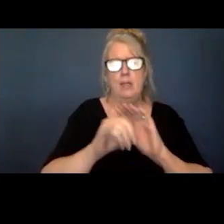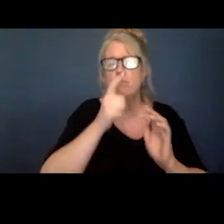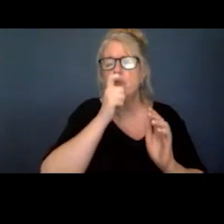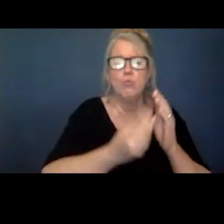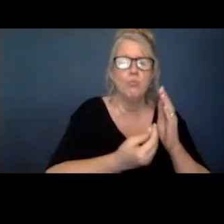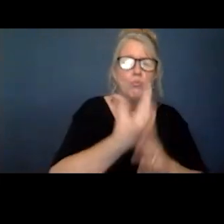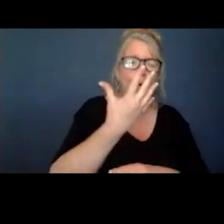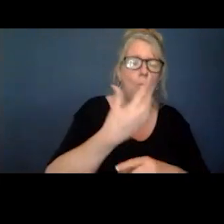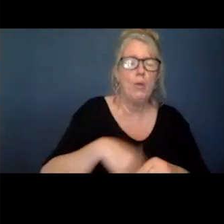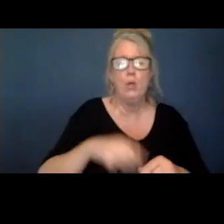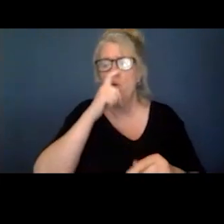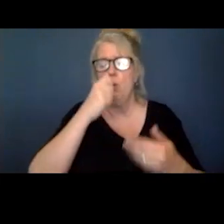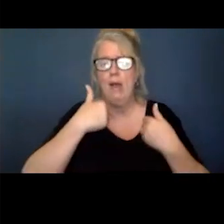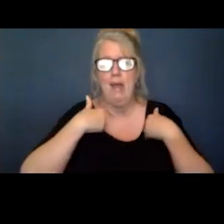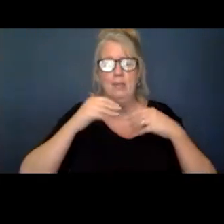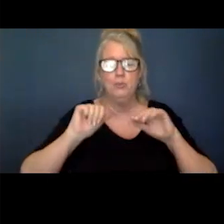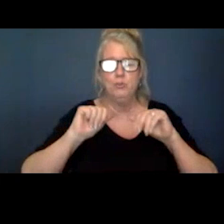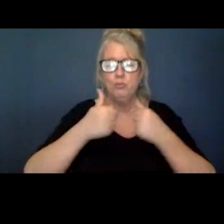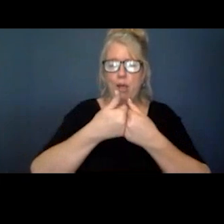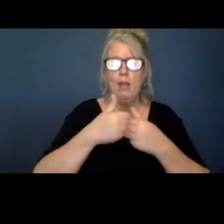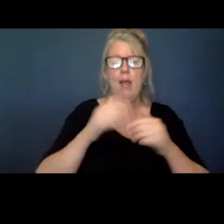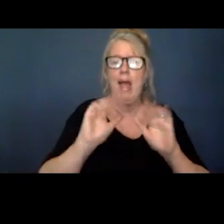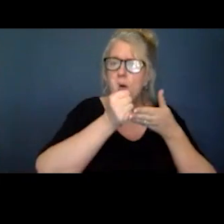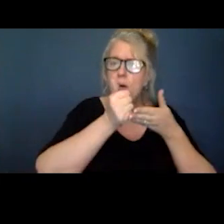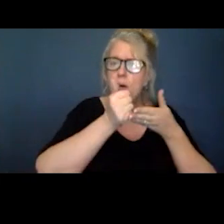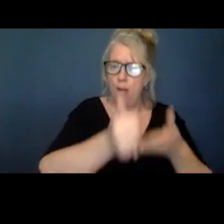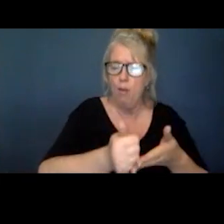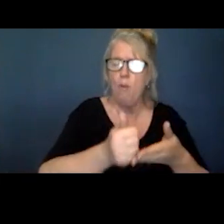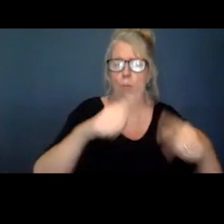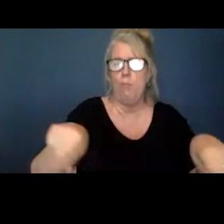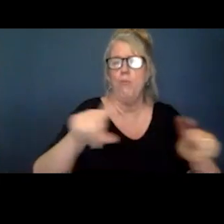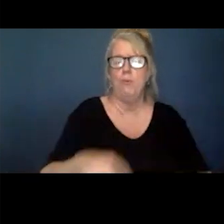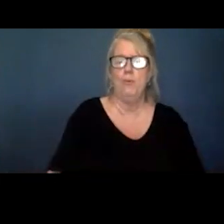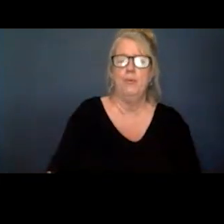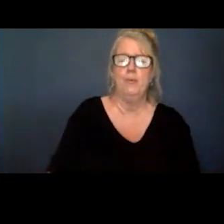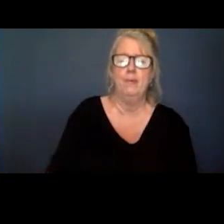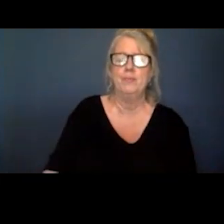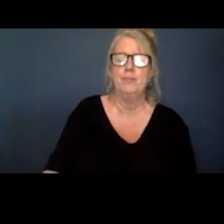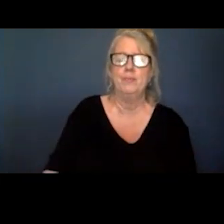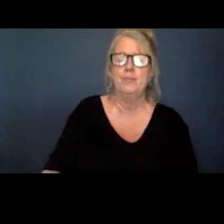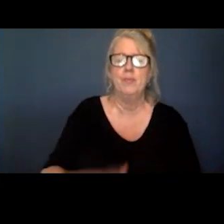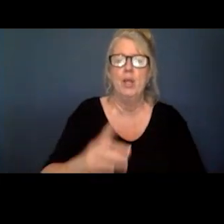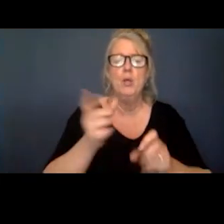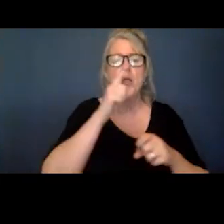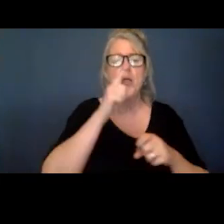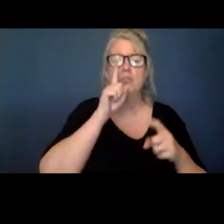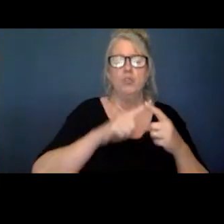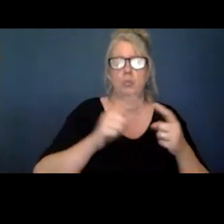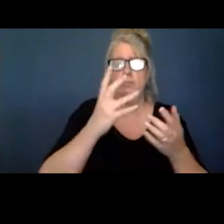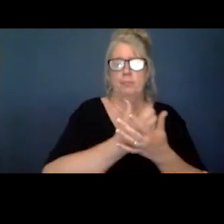who has challenges and how they can help. Be sure to also leverage your current employer partners,